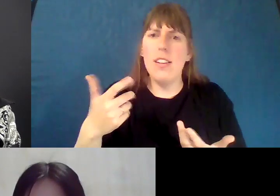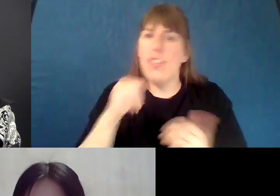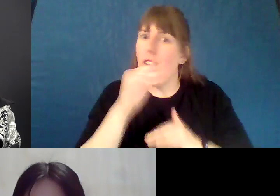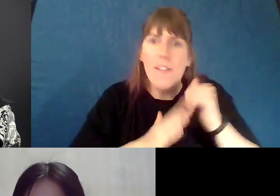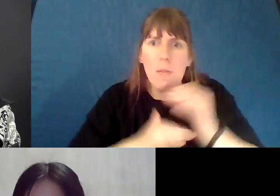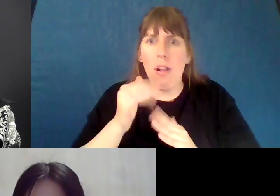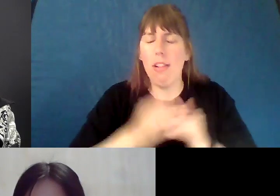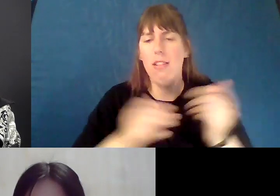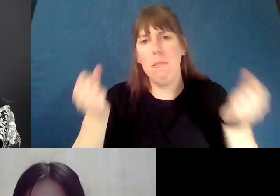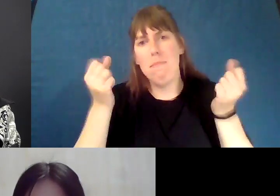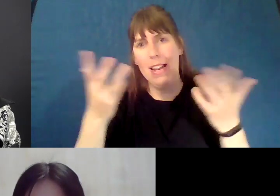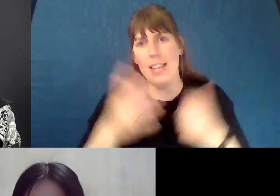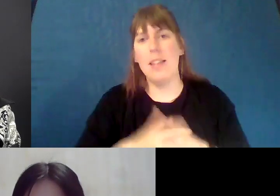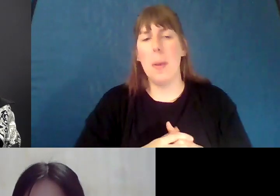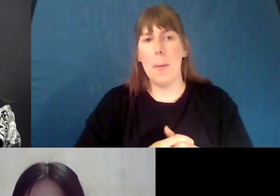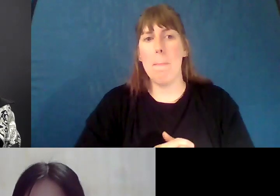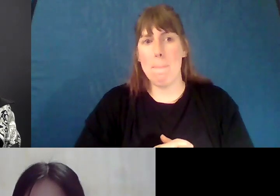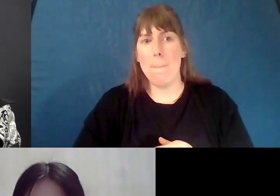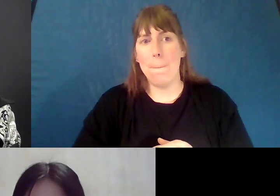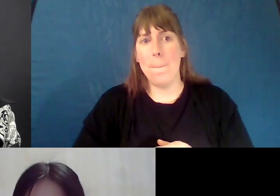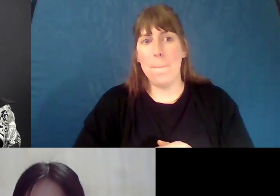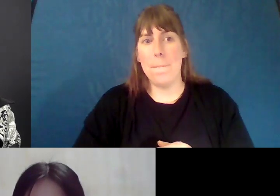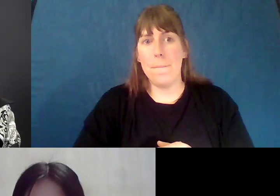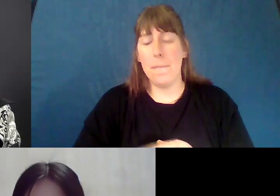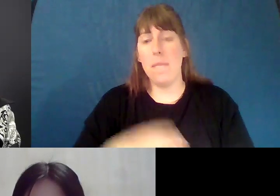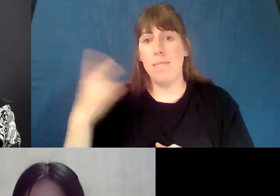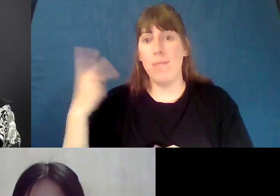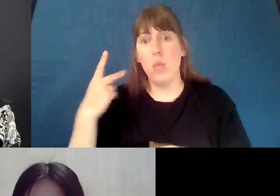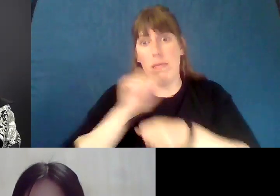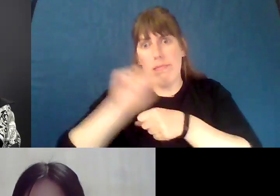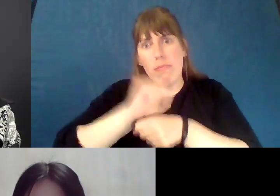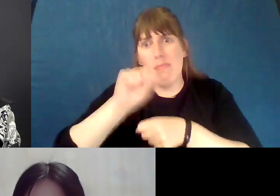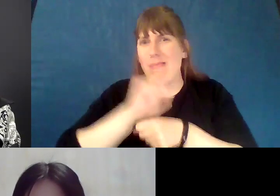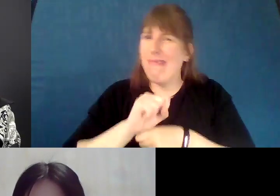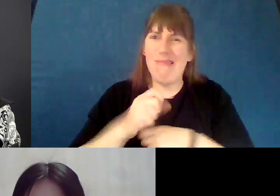that kind of come about, you know, doing the work that we do. And I think it's just being able to